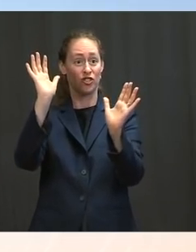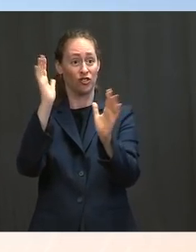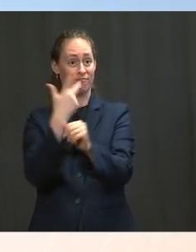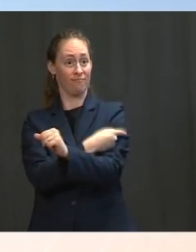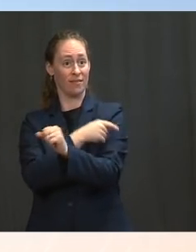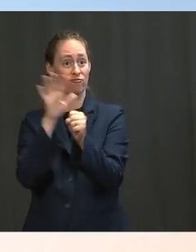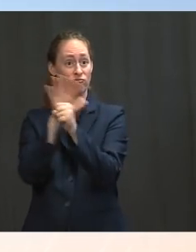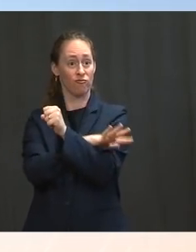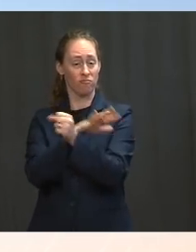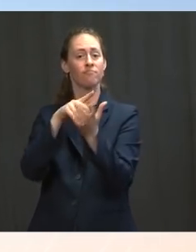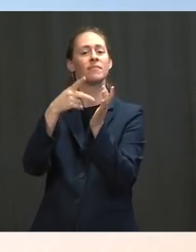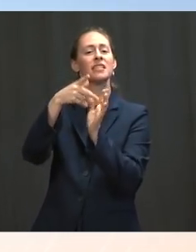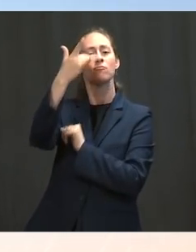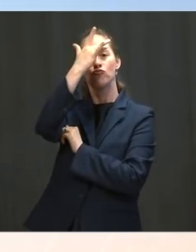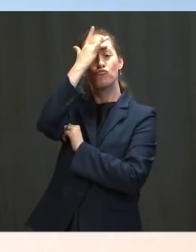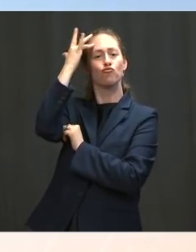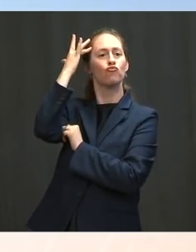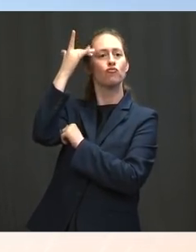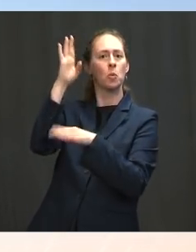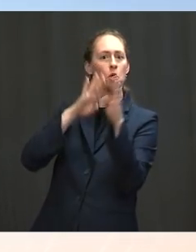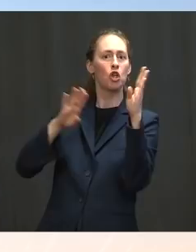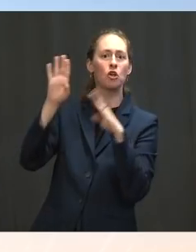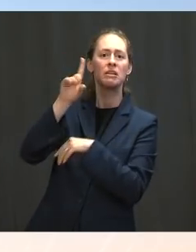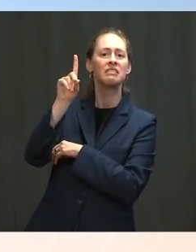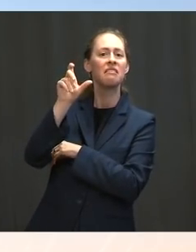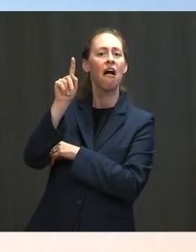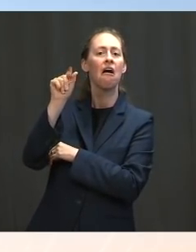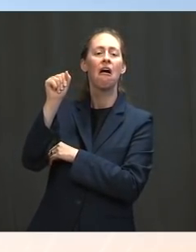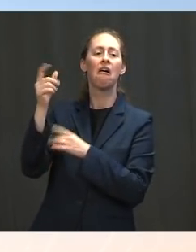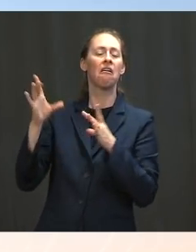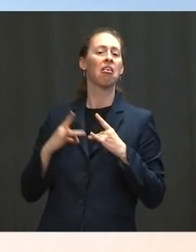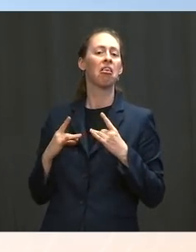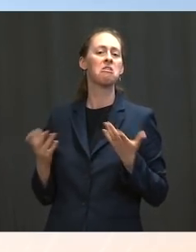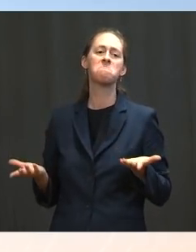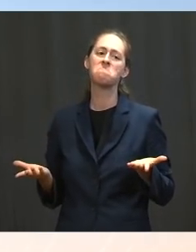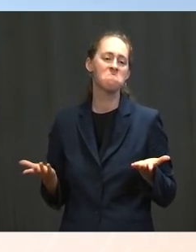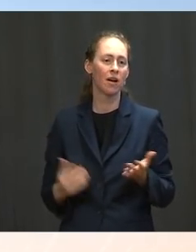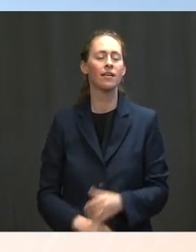will continue its effort to work with governors, local leaders, and across the public and private sector